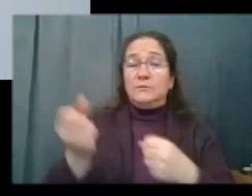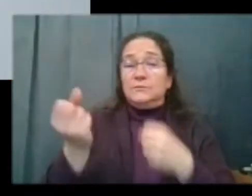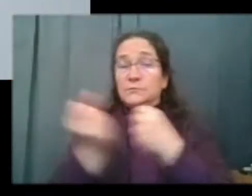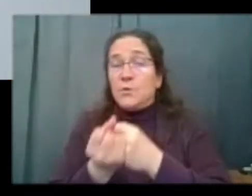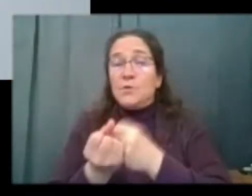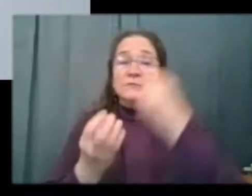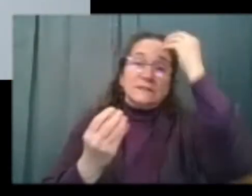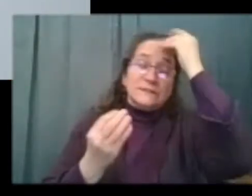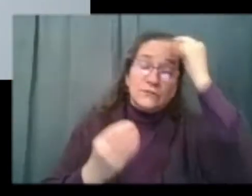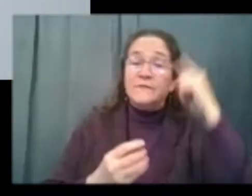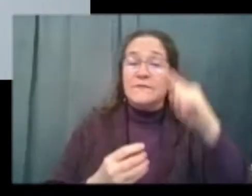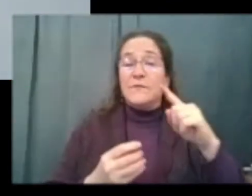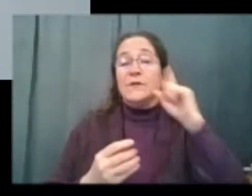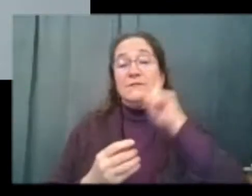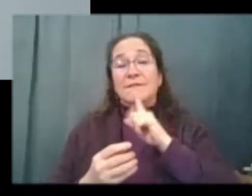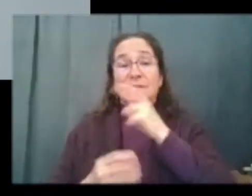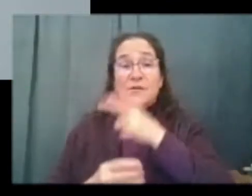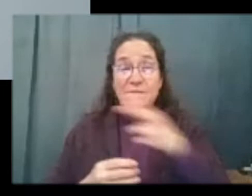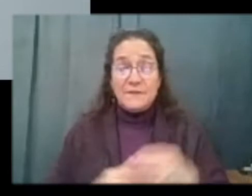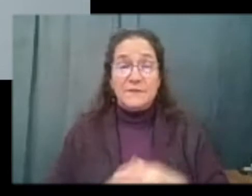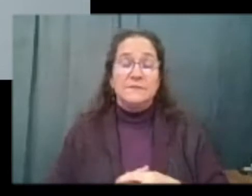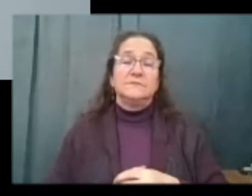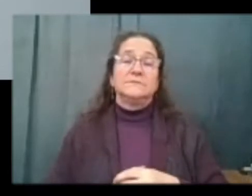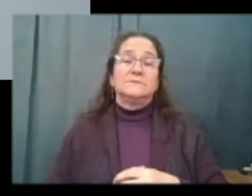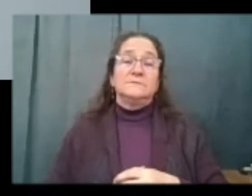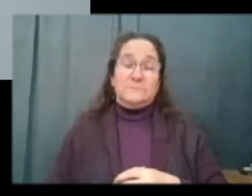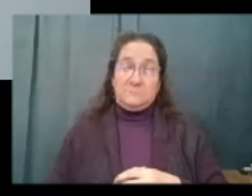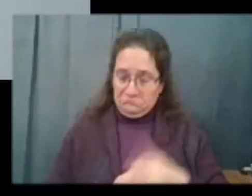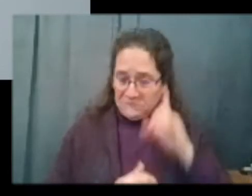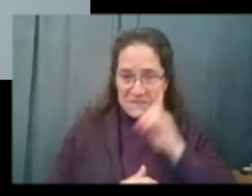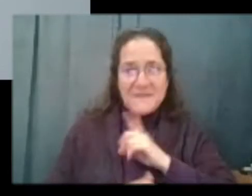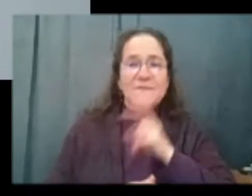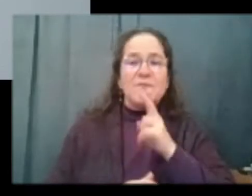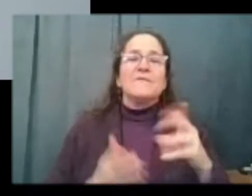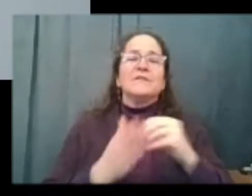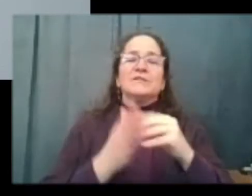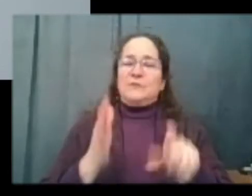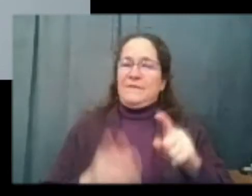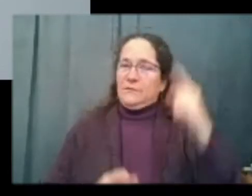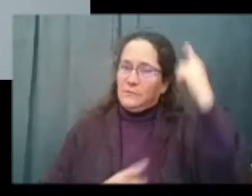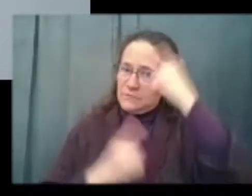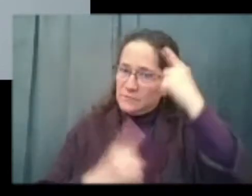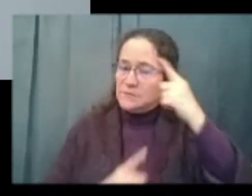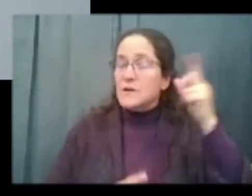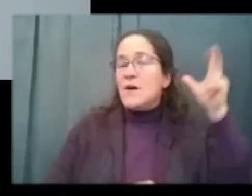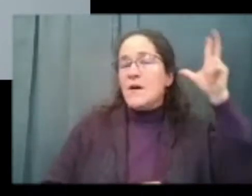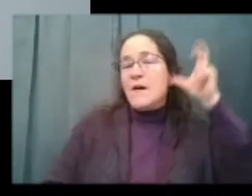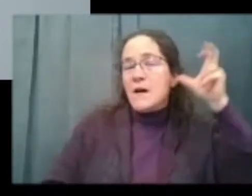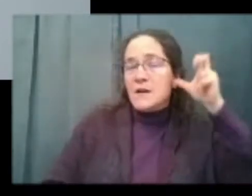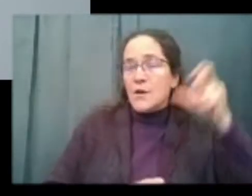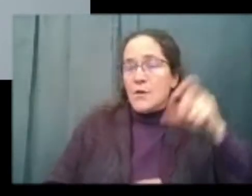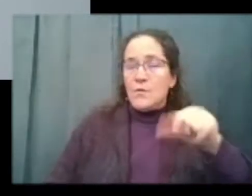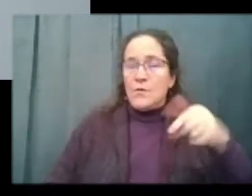But definitely with hearing students we need to be mindful of audio quality. They may be listening through hearing aids or cochlear